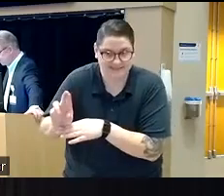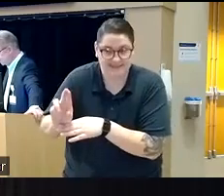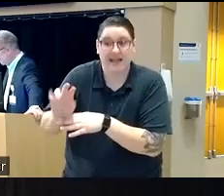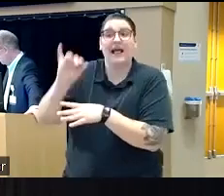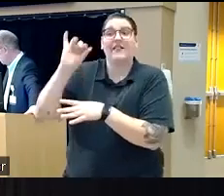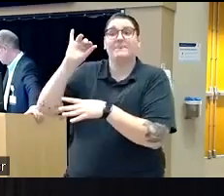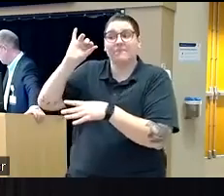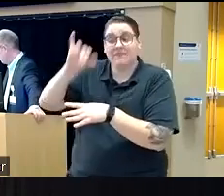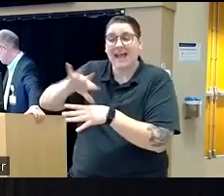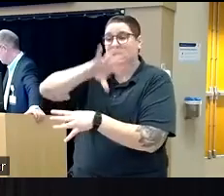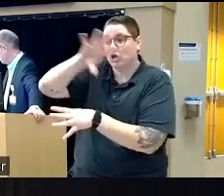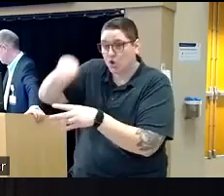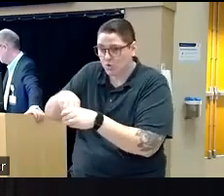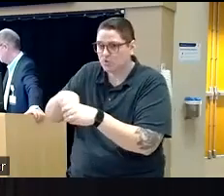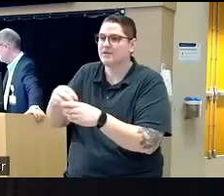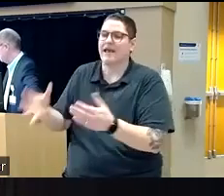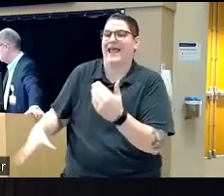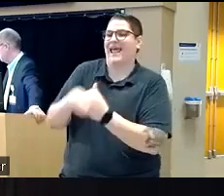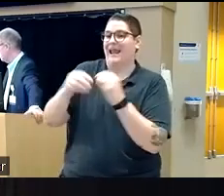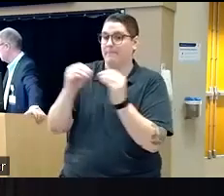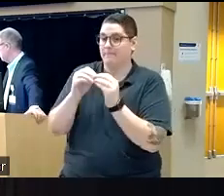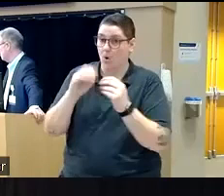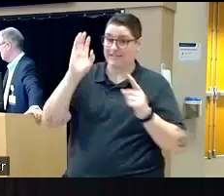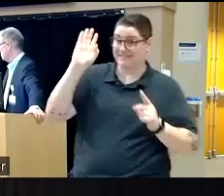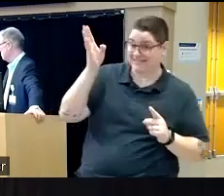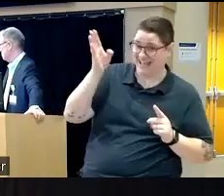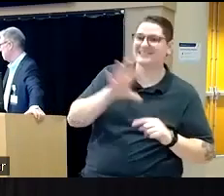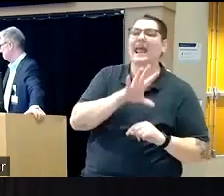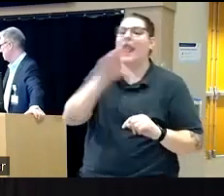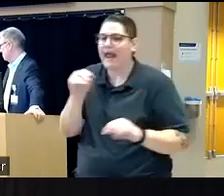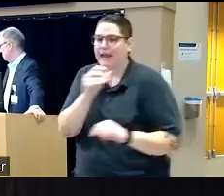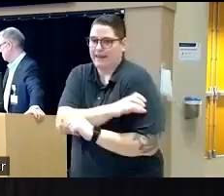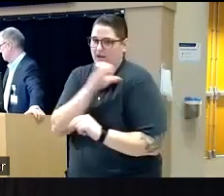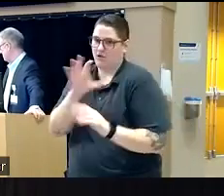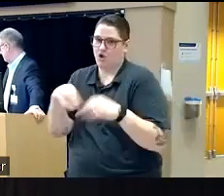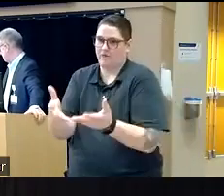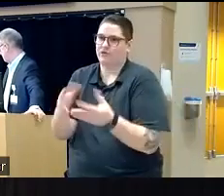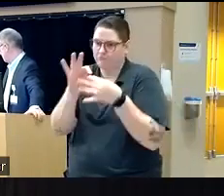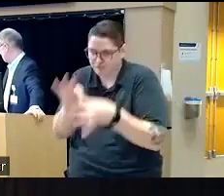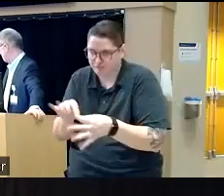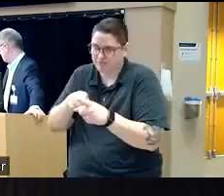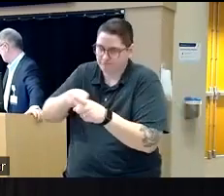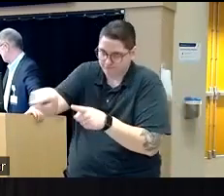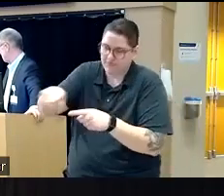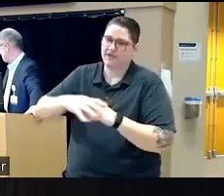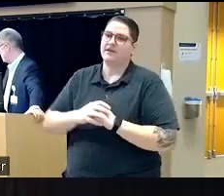expanding both our didactic but also our clinical offerings um right now the DEA is saying a minimum